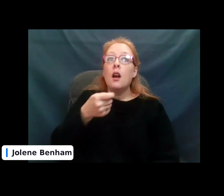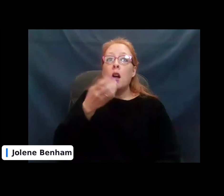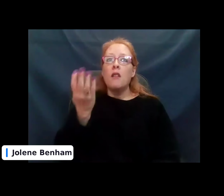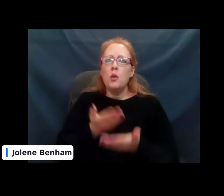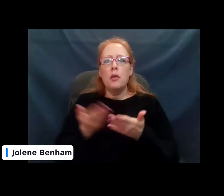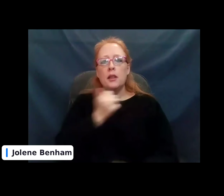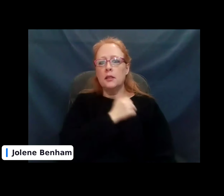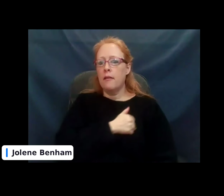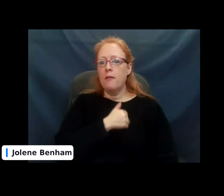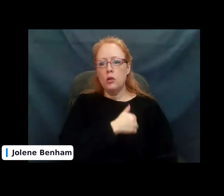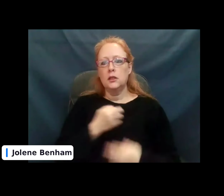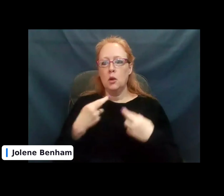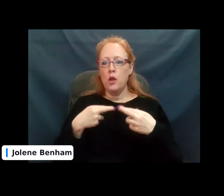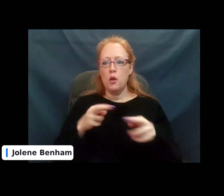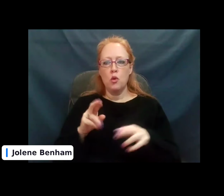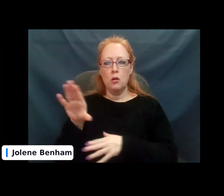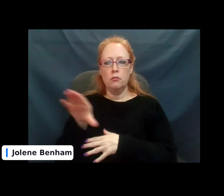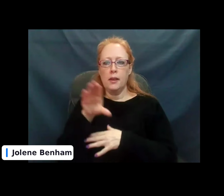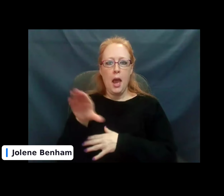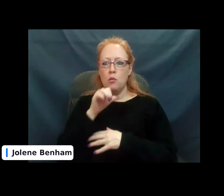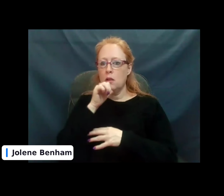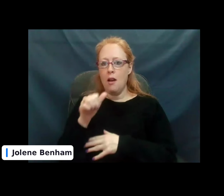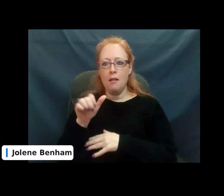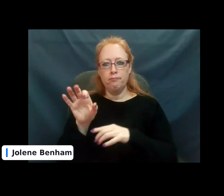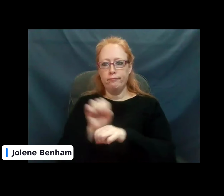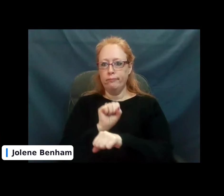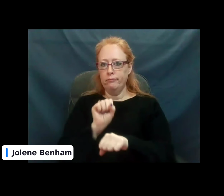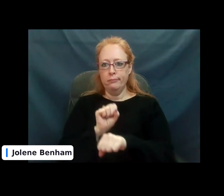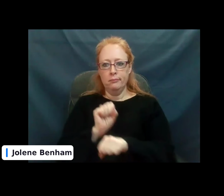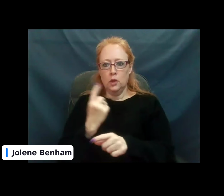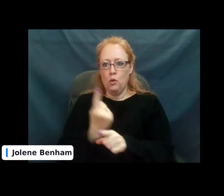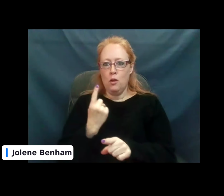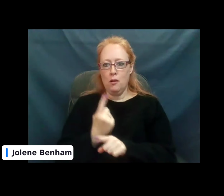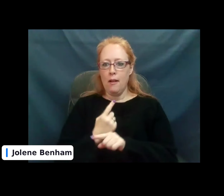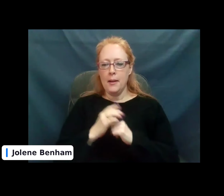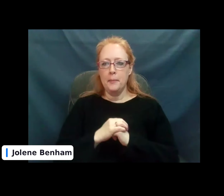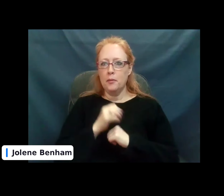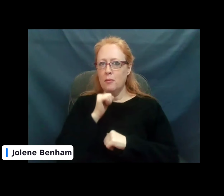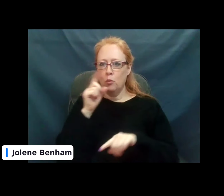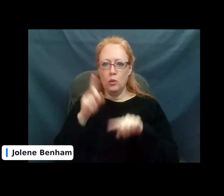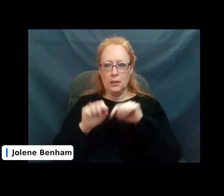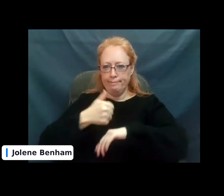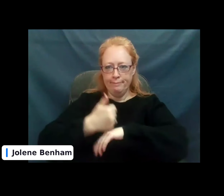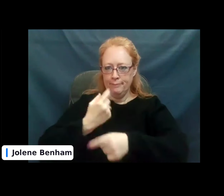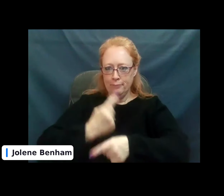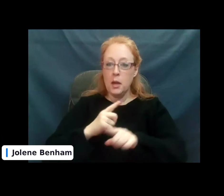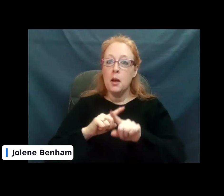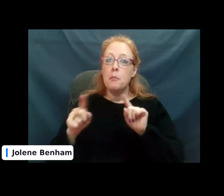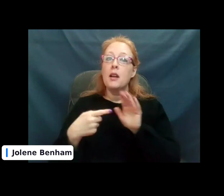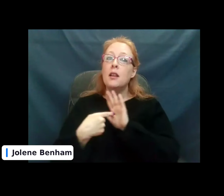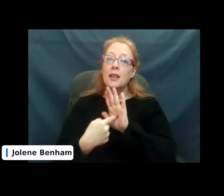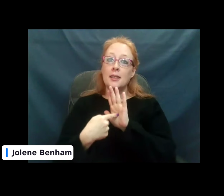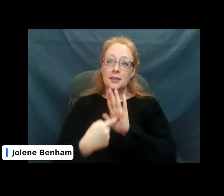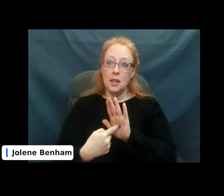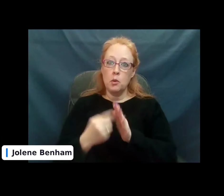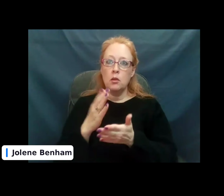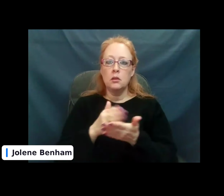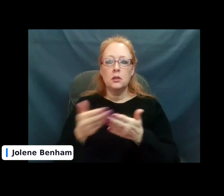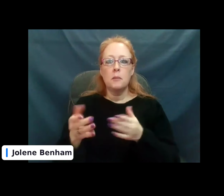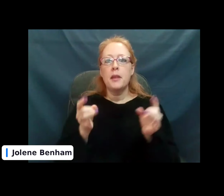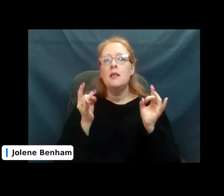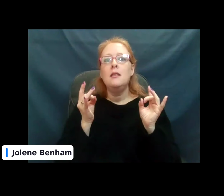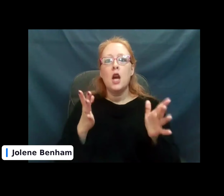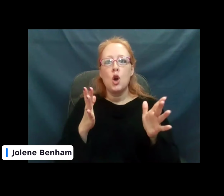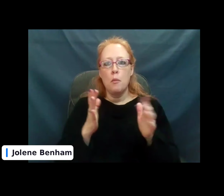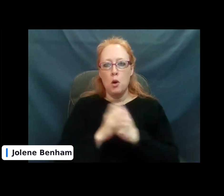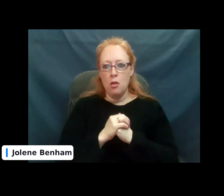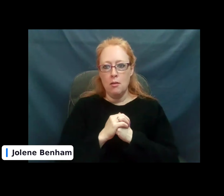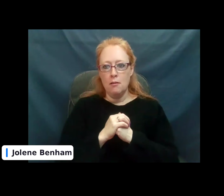Daniel: Actually I would like to show off, there's an okay, bear with me I'm going to have to move my camera.